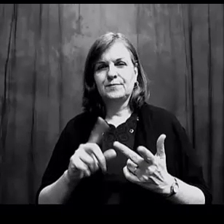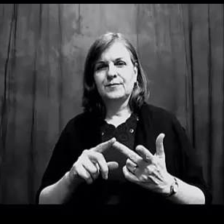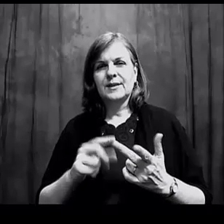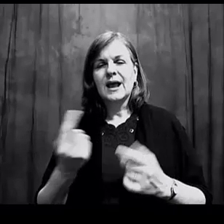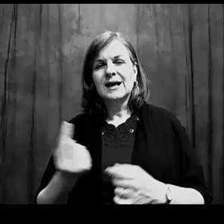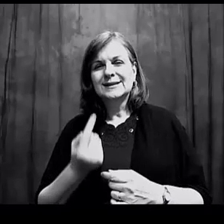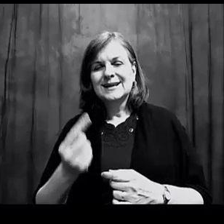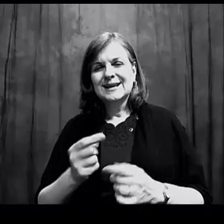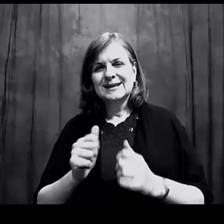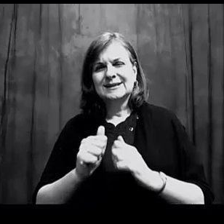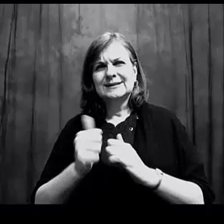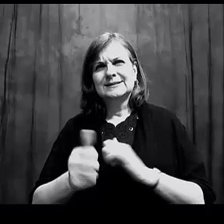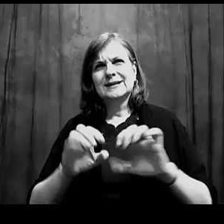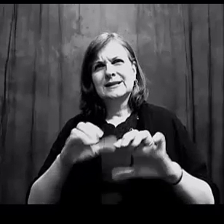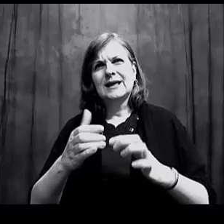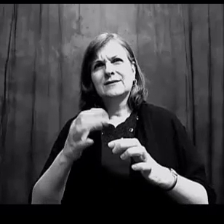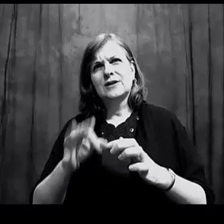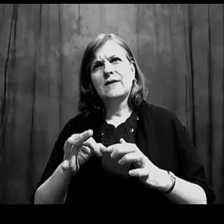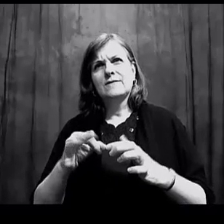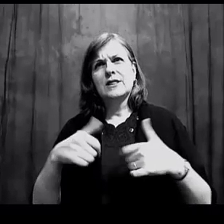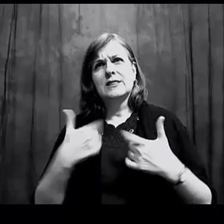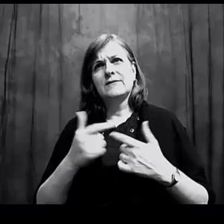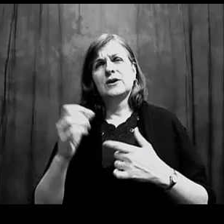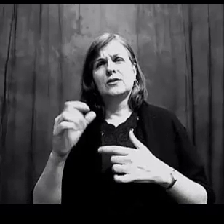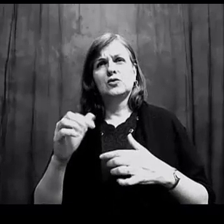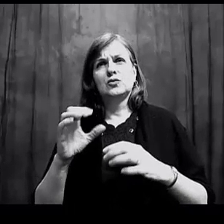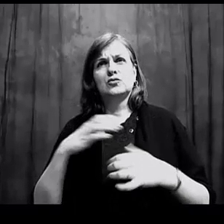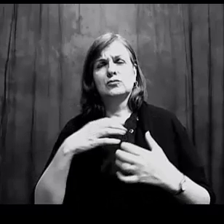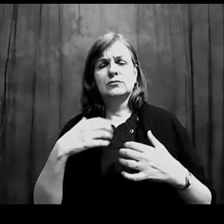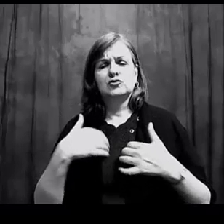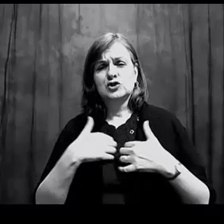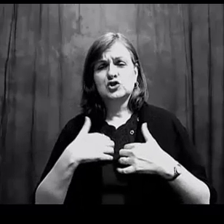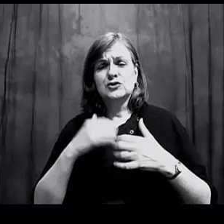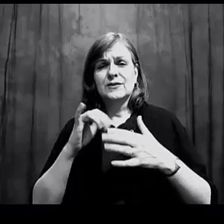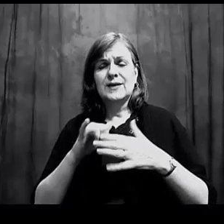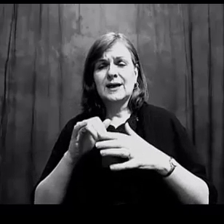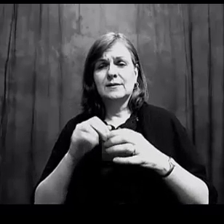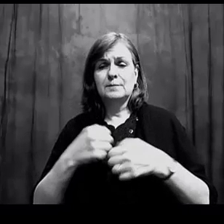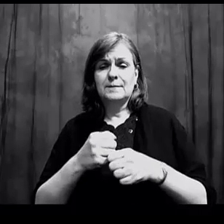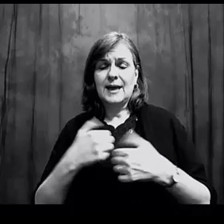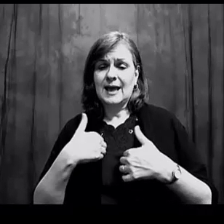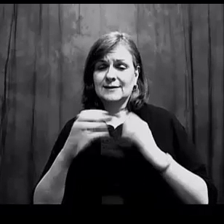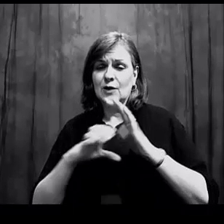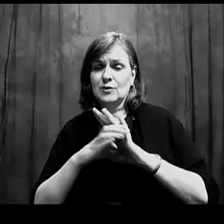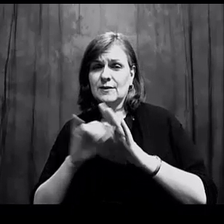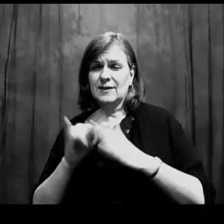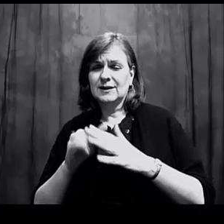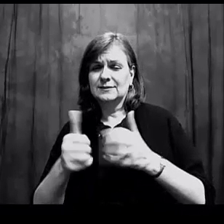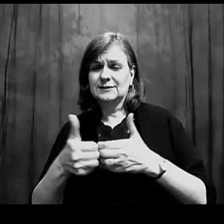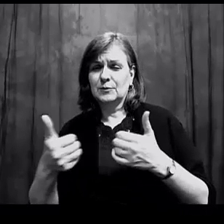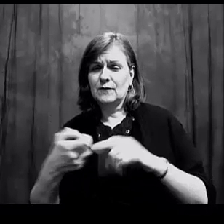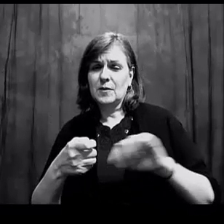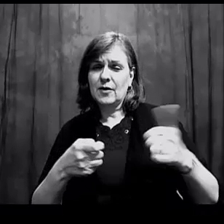"a single distant class of living creature with features that distinguish it from others" well now we're just getting fluffy!!